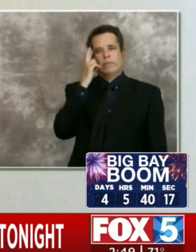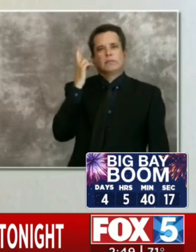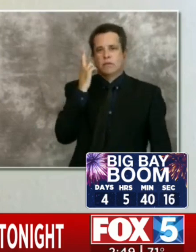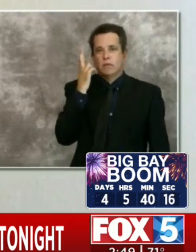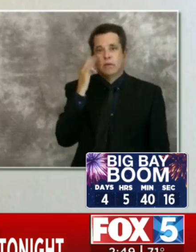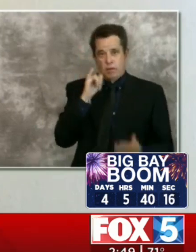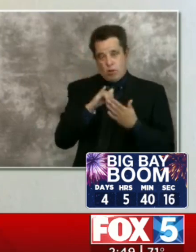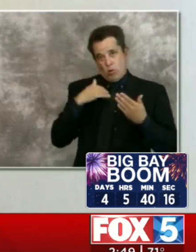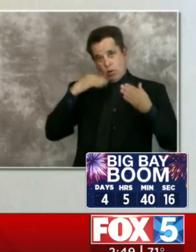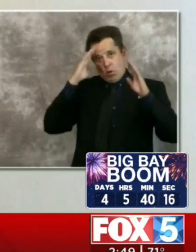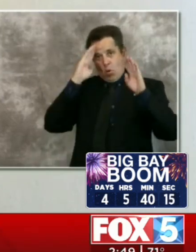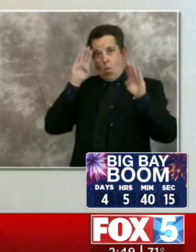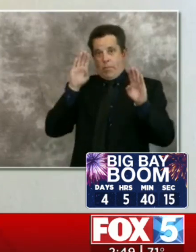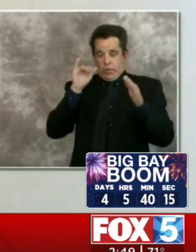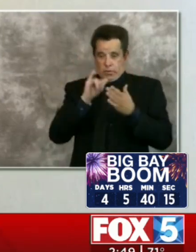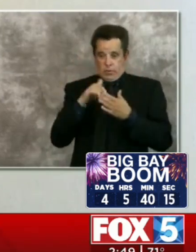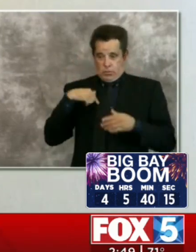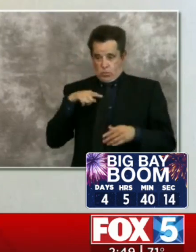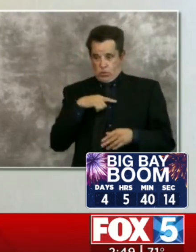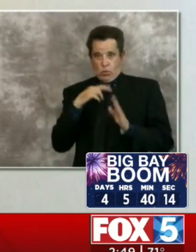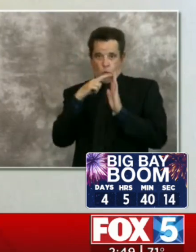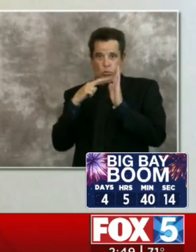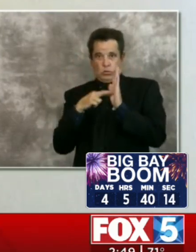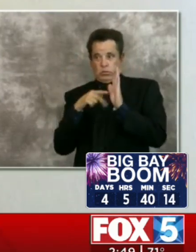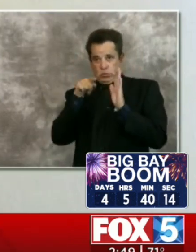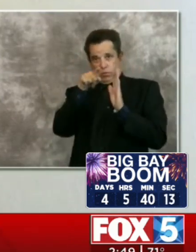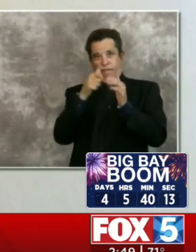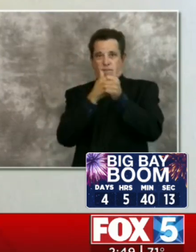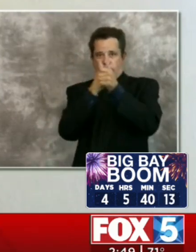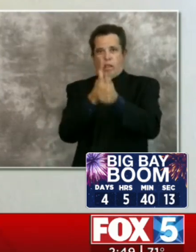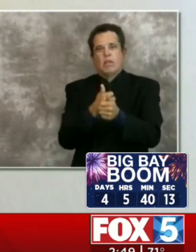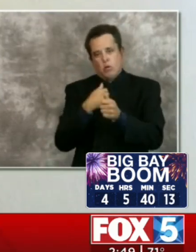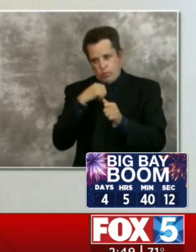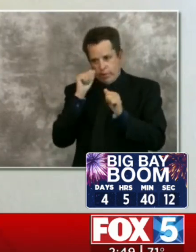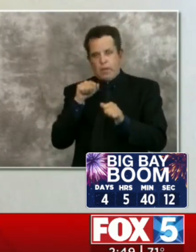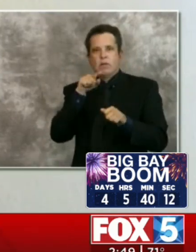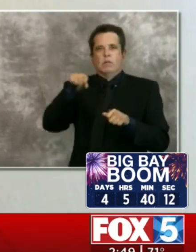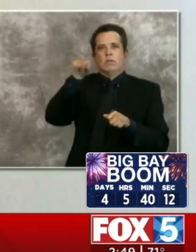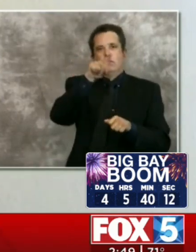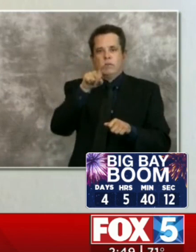CONTINUE TO DO. AND WE CONTINUE TO GET OUTBREAKS ASSOCIATED WITH. AND OUR HOPE